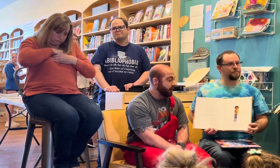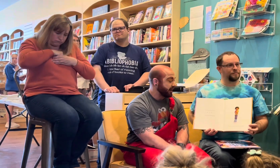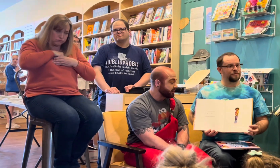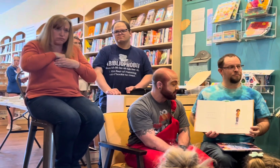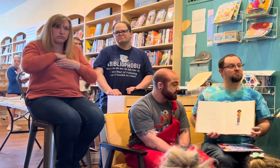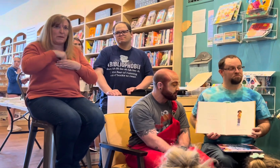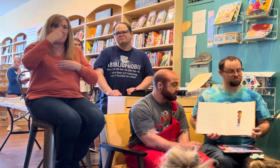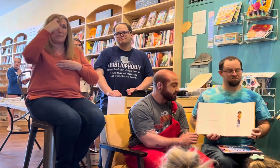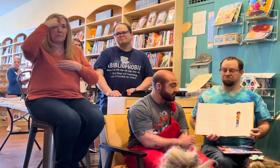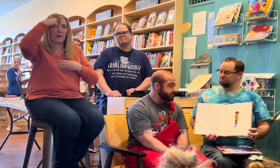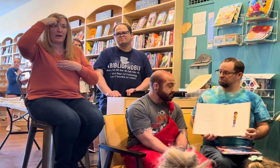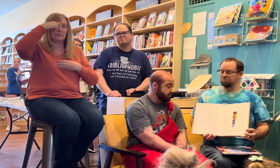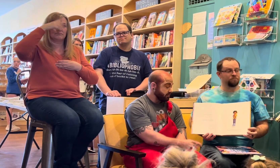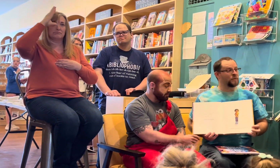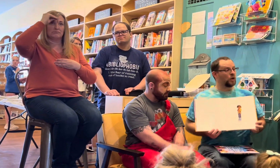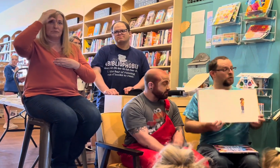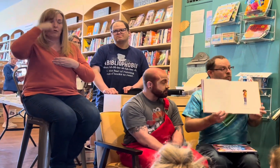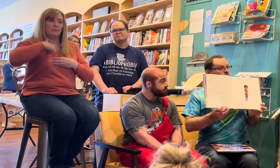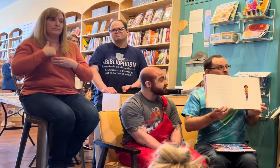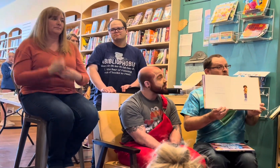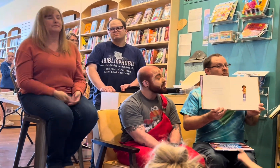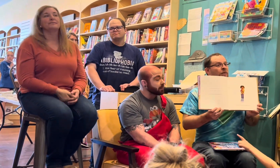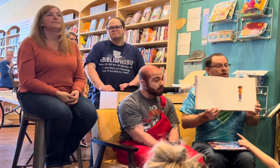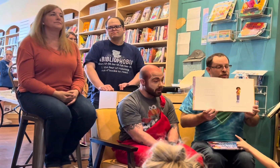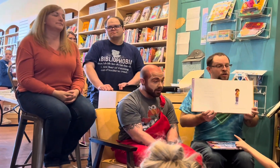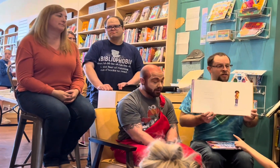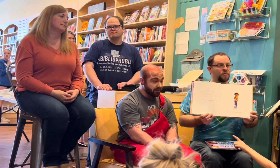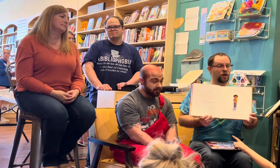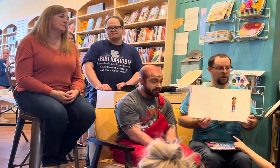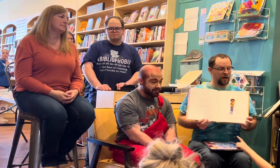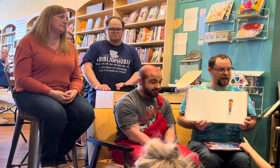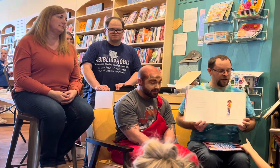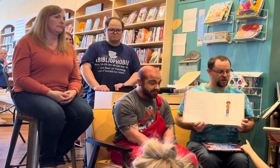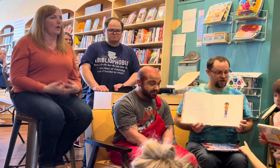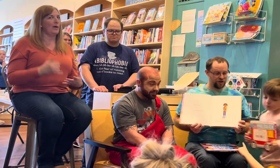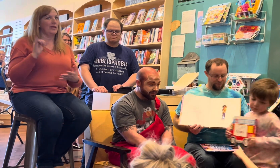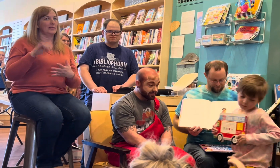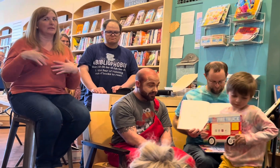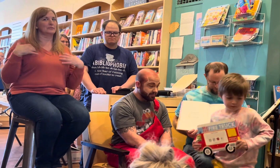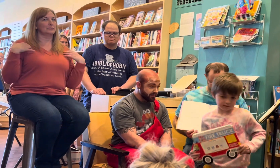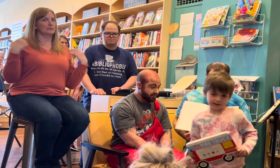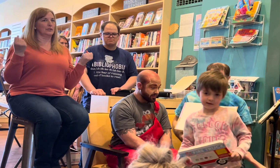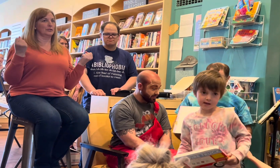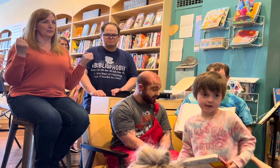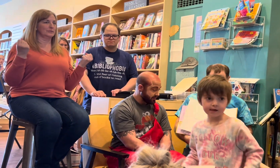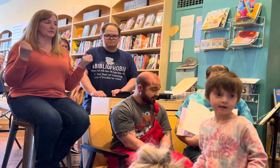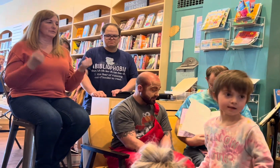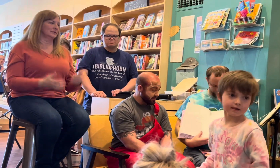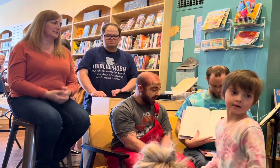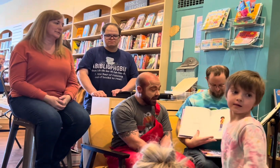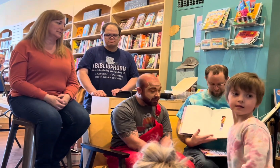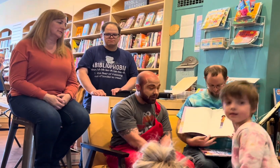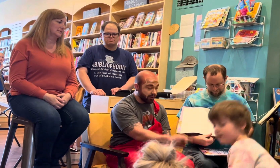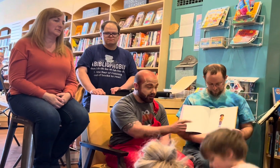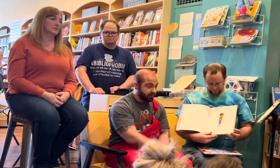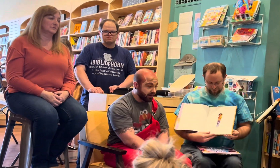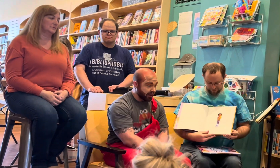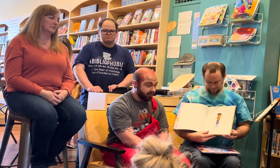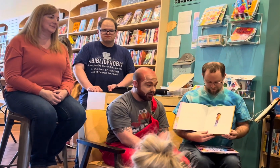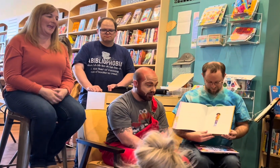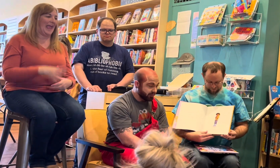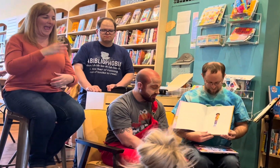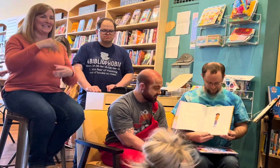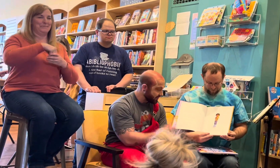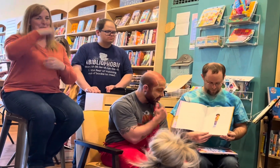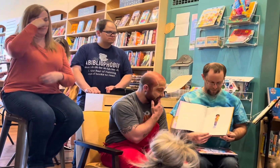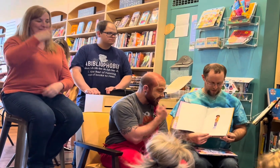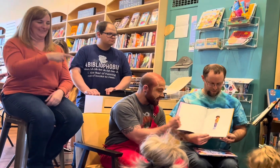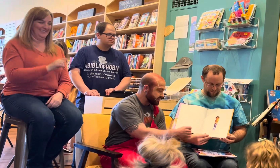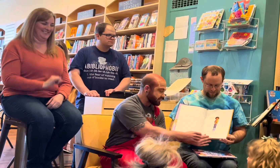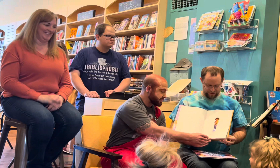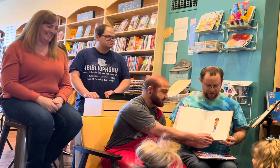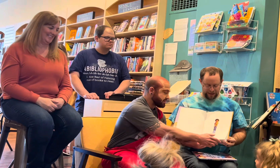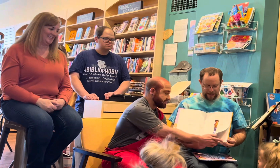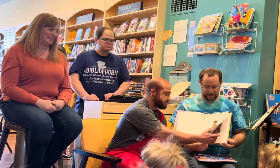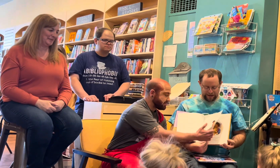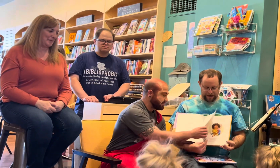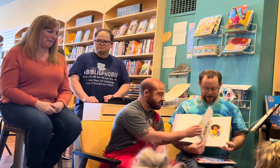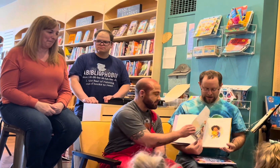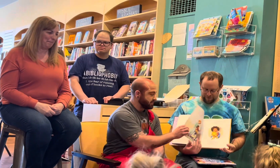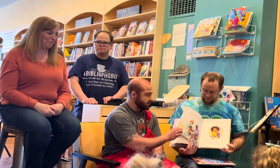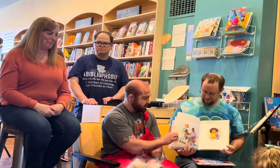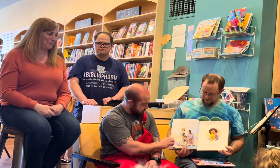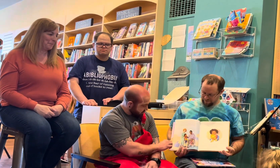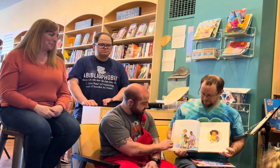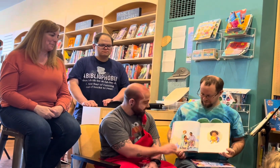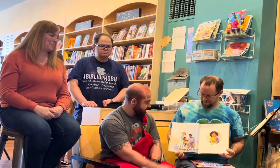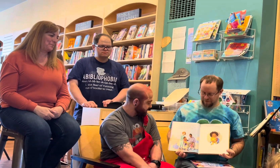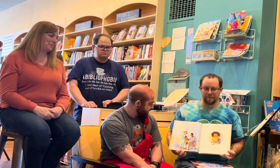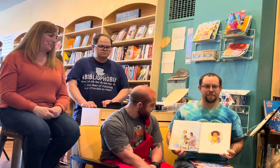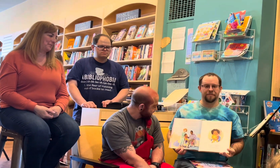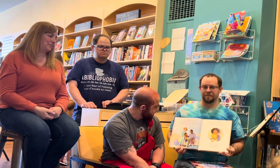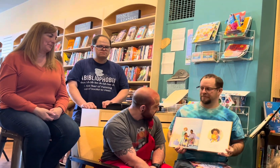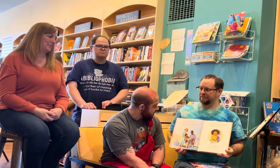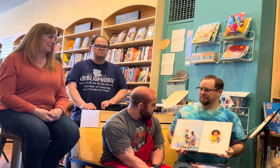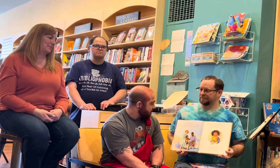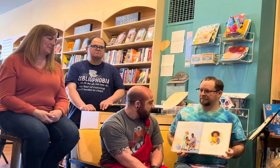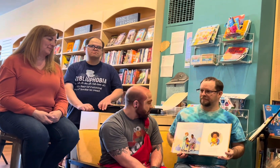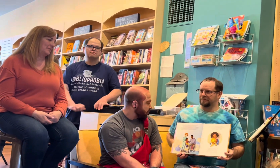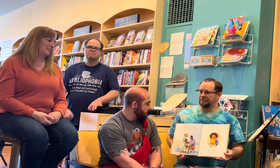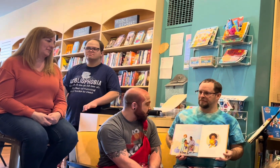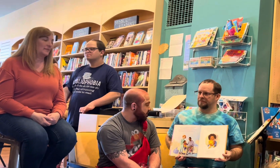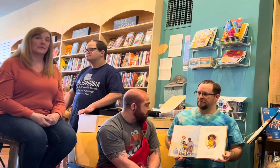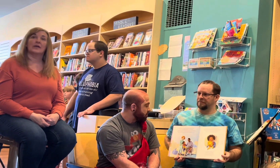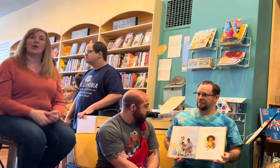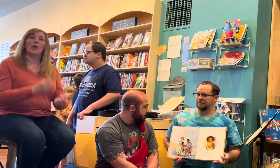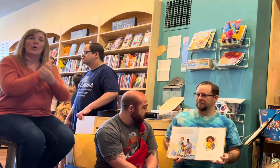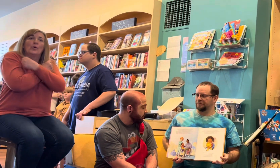brain." AARON: It took some courage. BUSTER: And in my brain! You are right, thank you. AARON: I got it. BUSTER: "We love you if you